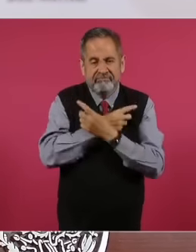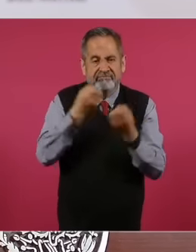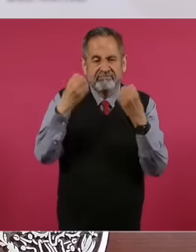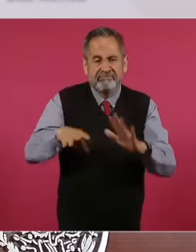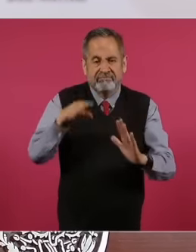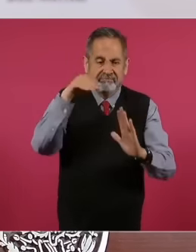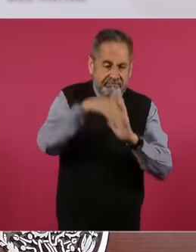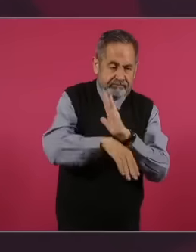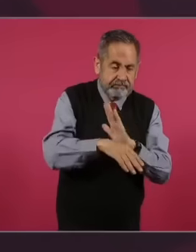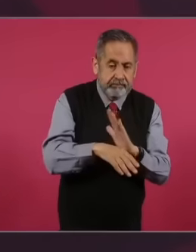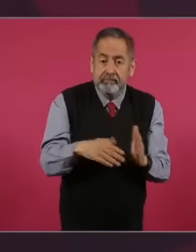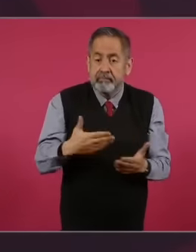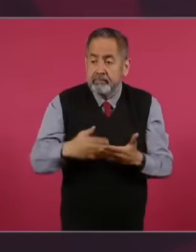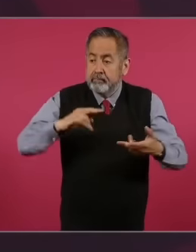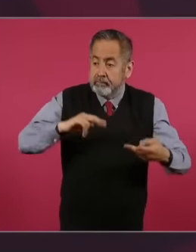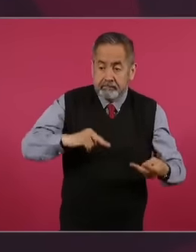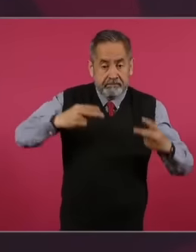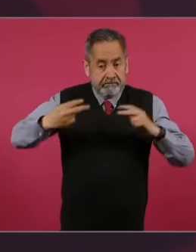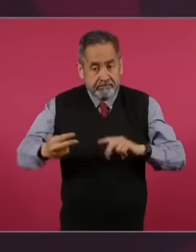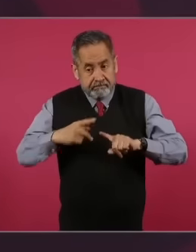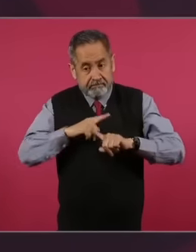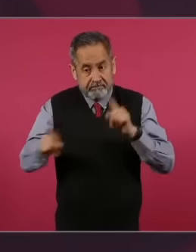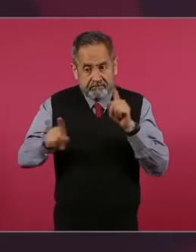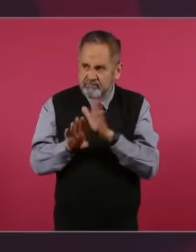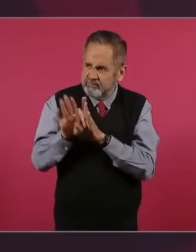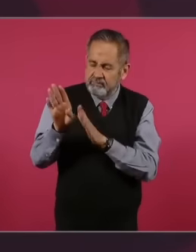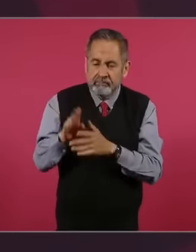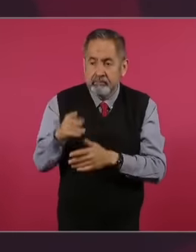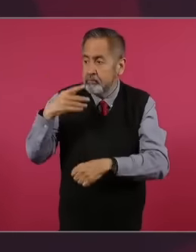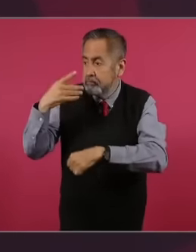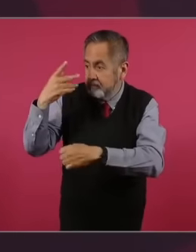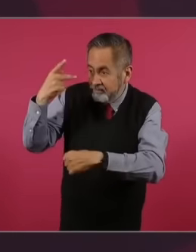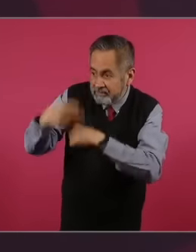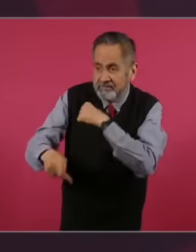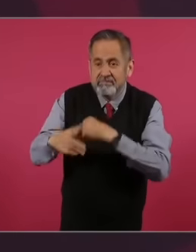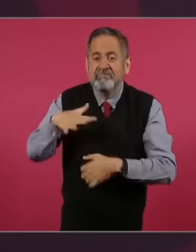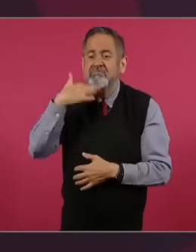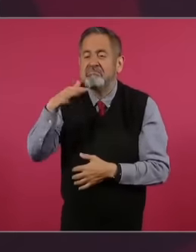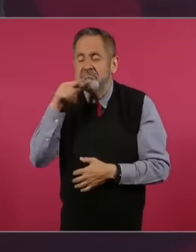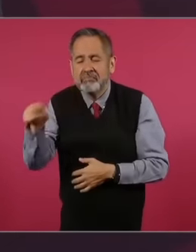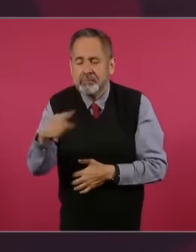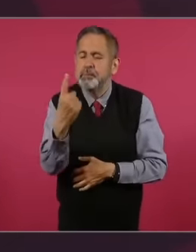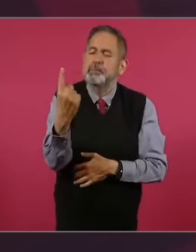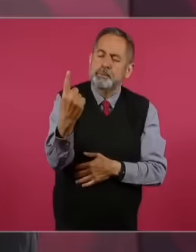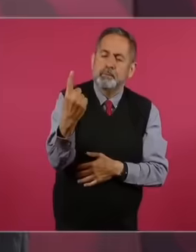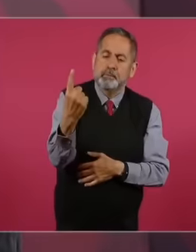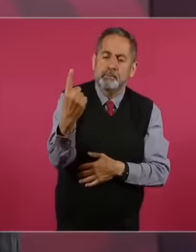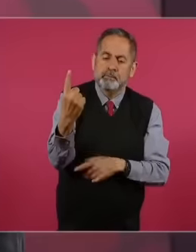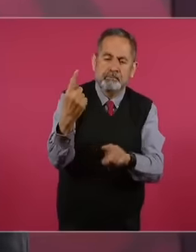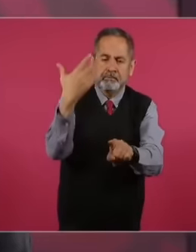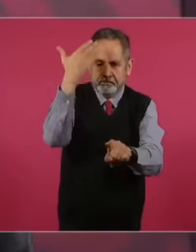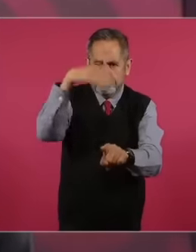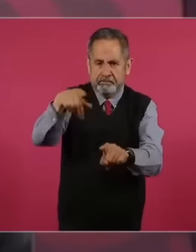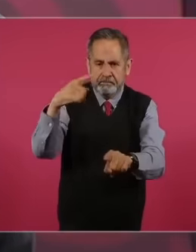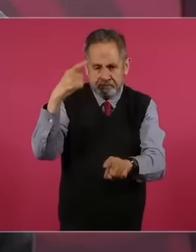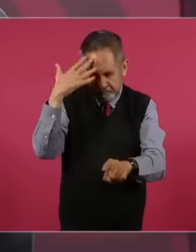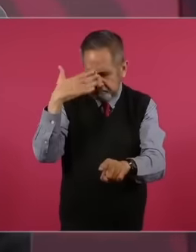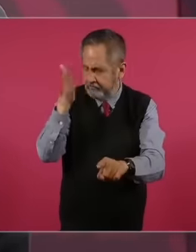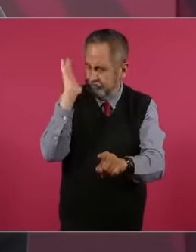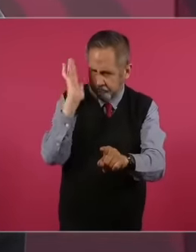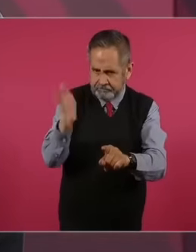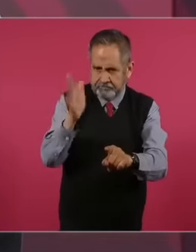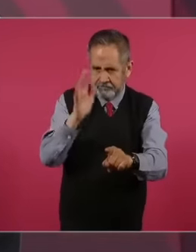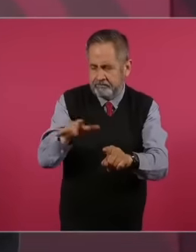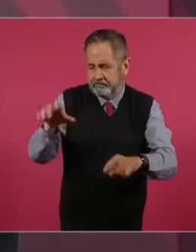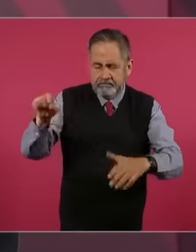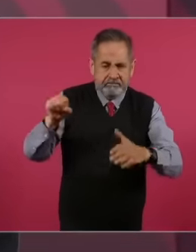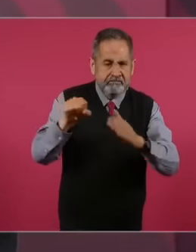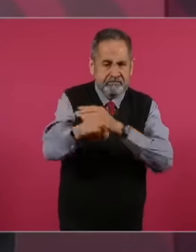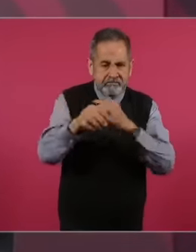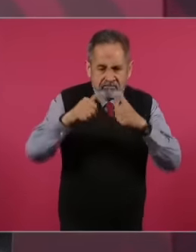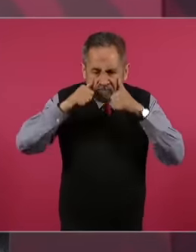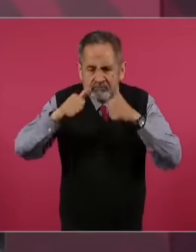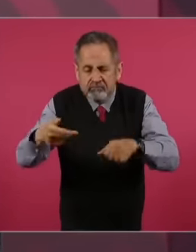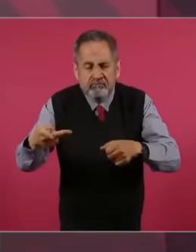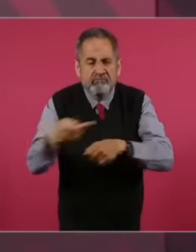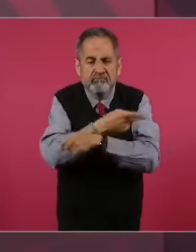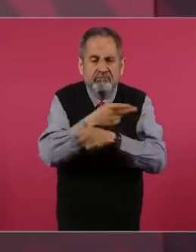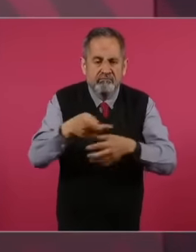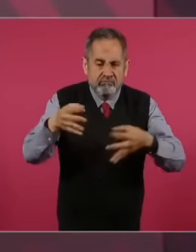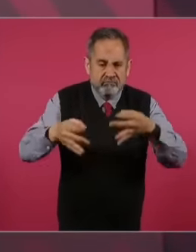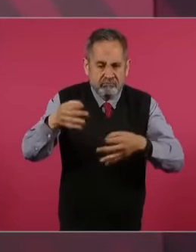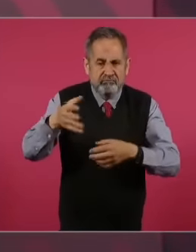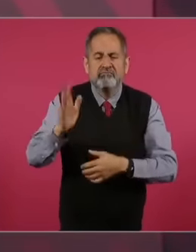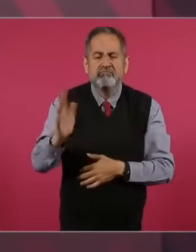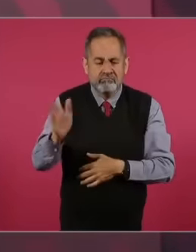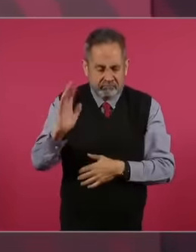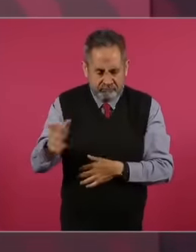We have not had serious problems of corruption, one that is already being addressed, which was